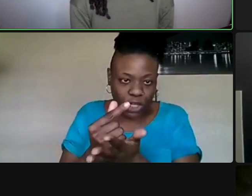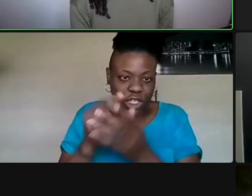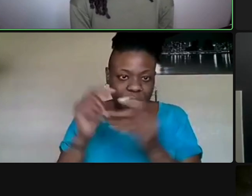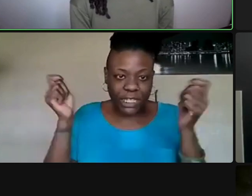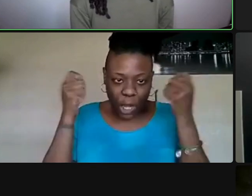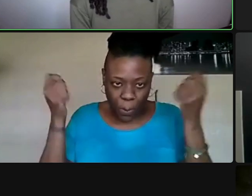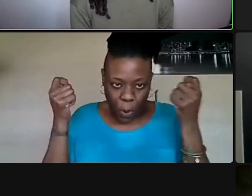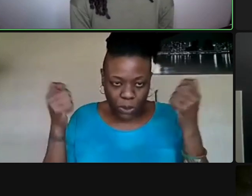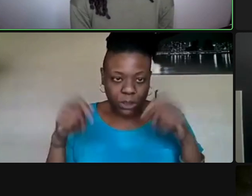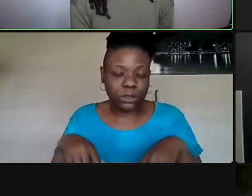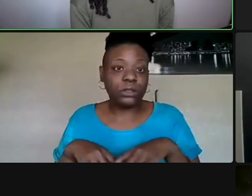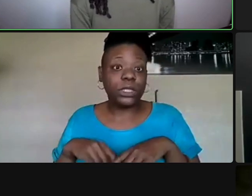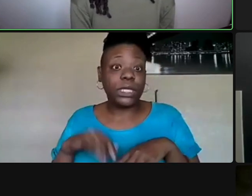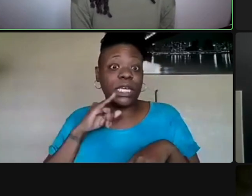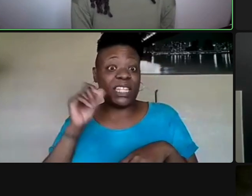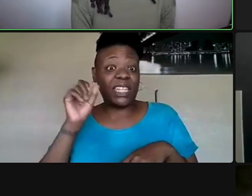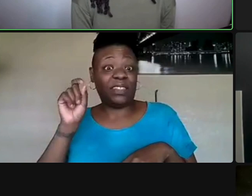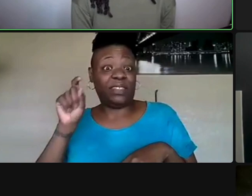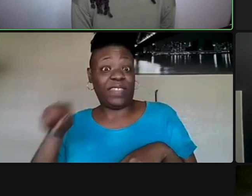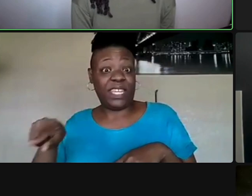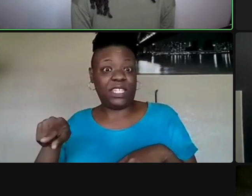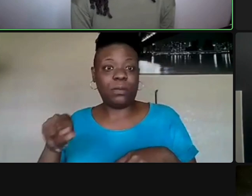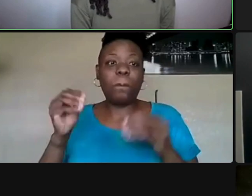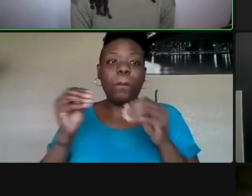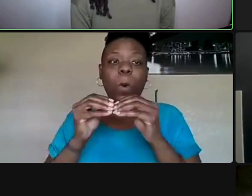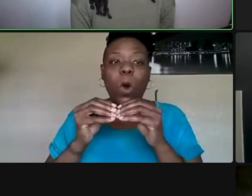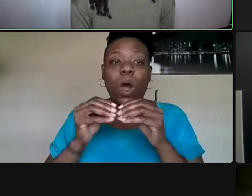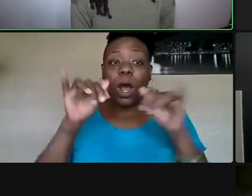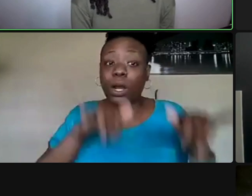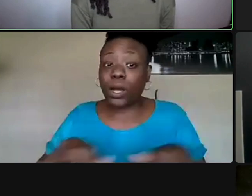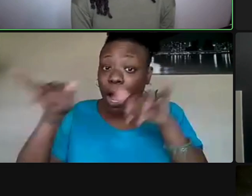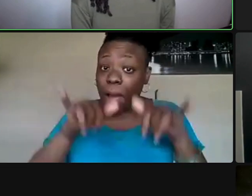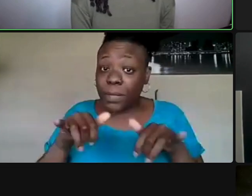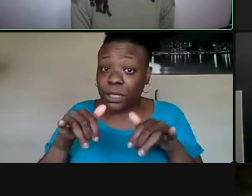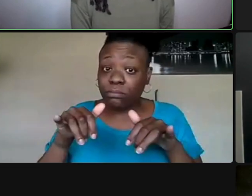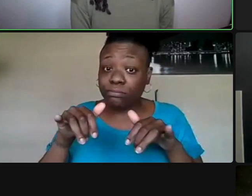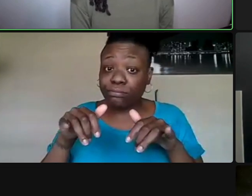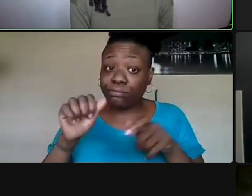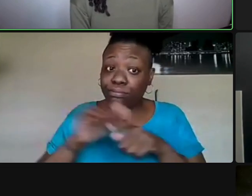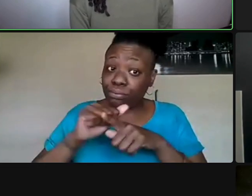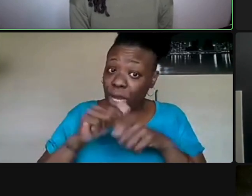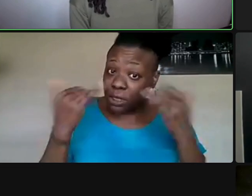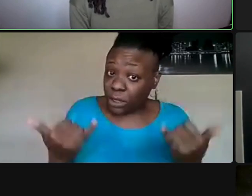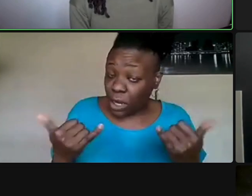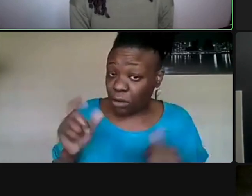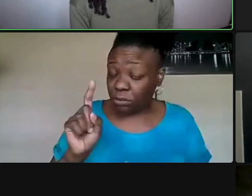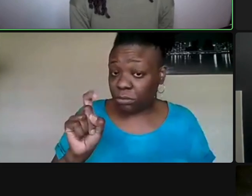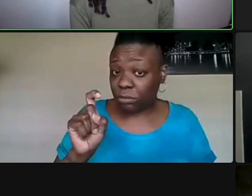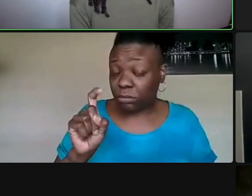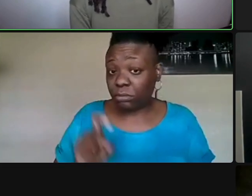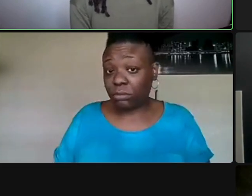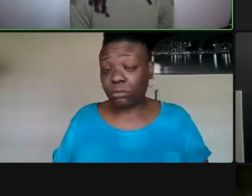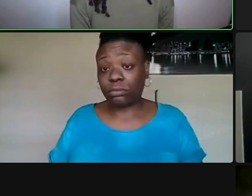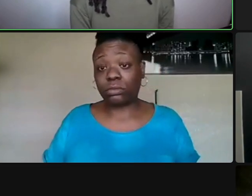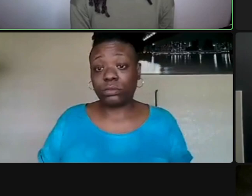ceremonies? Is there a more common practice as of recent?"